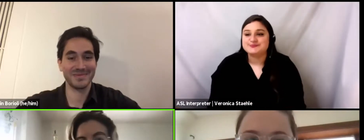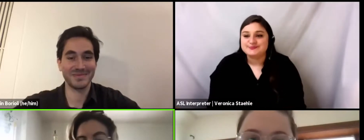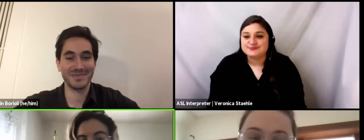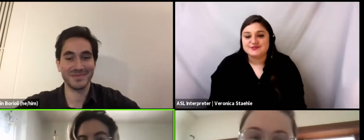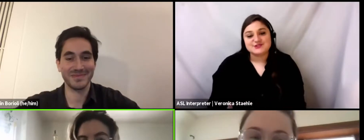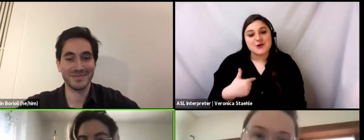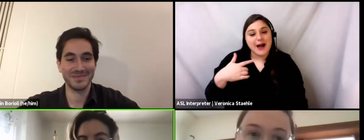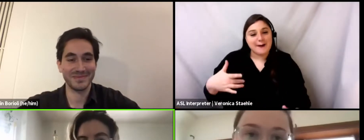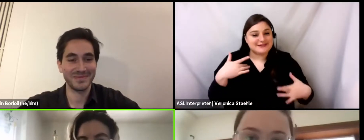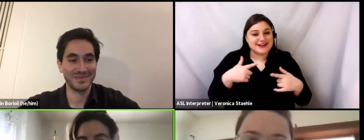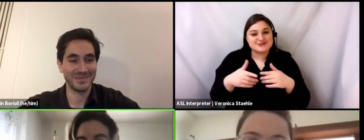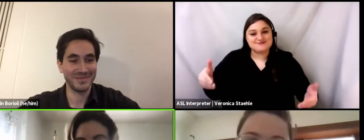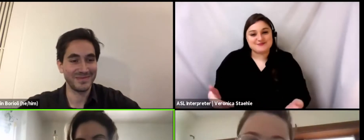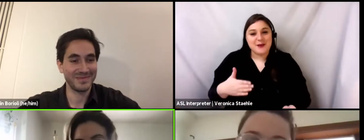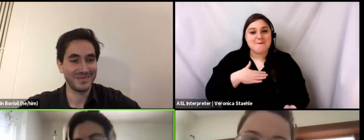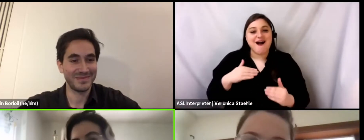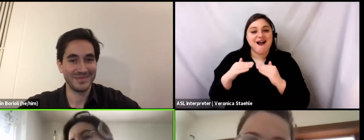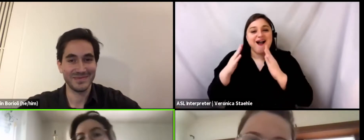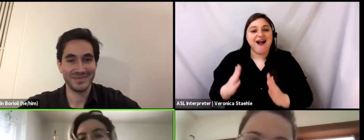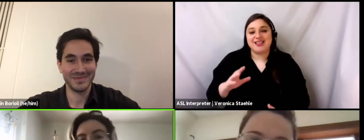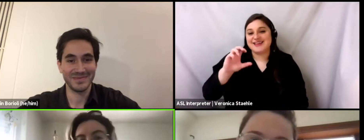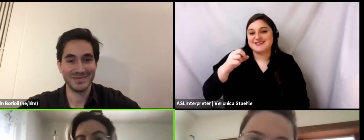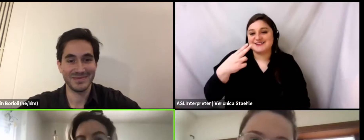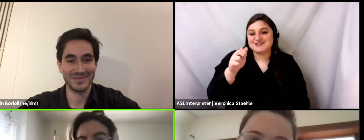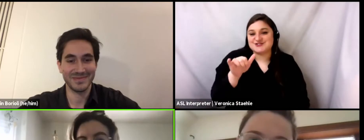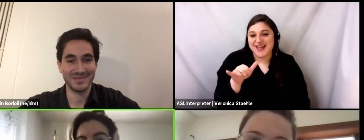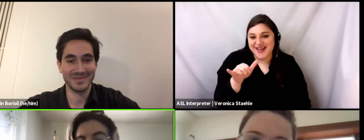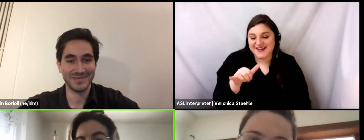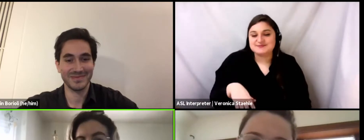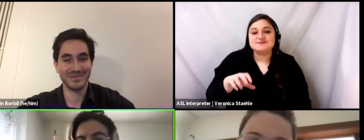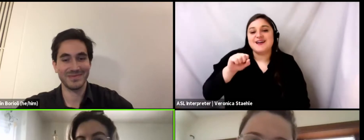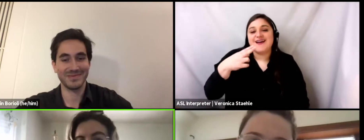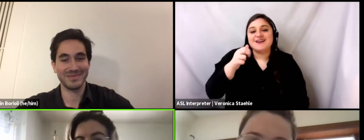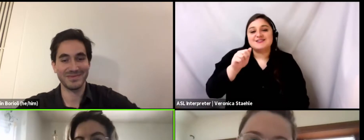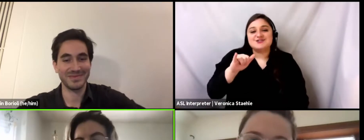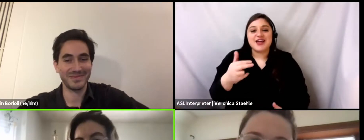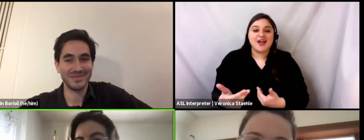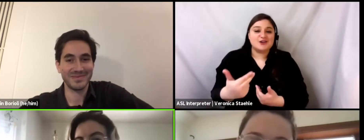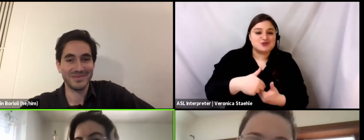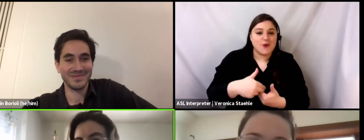my colleague Shay. Shay joined the discussion a little after planning, so their bio was not